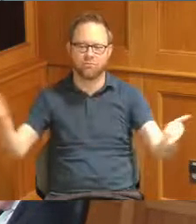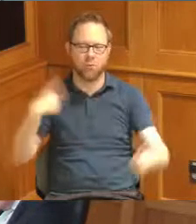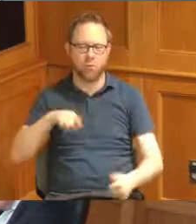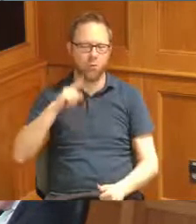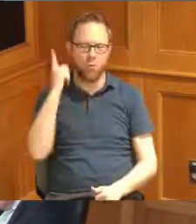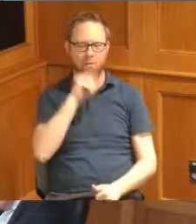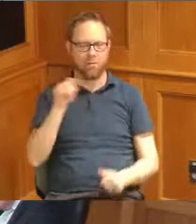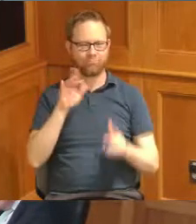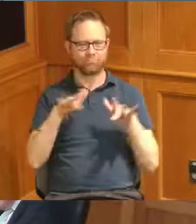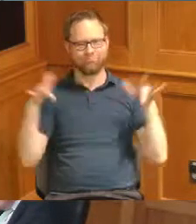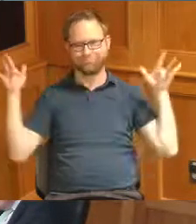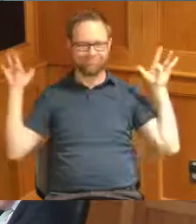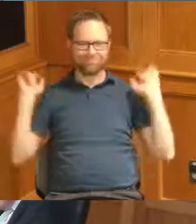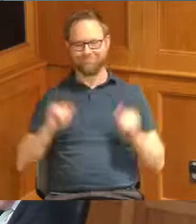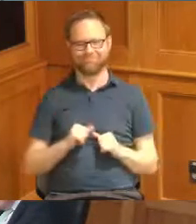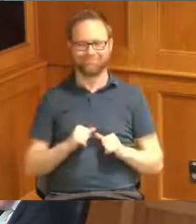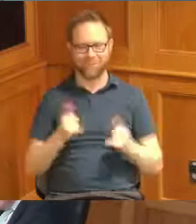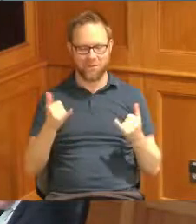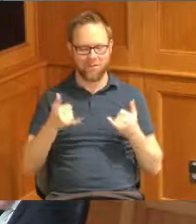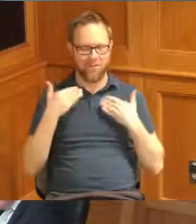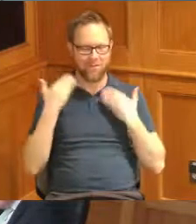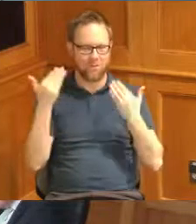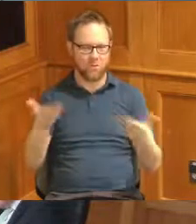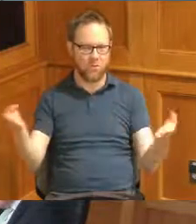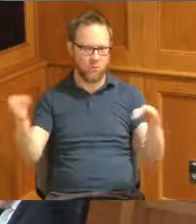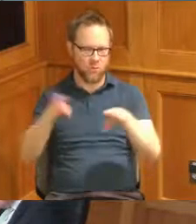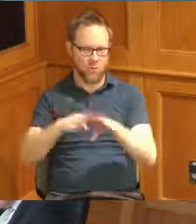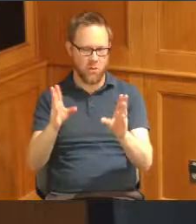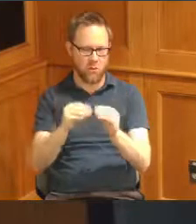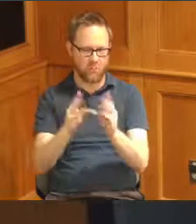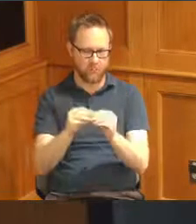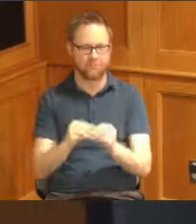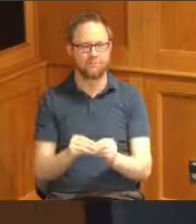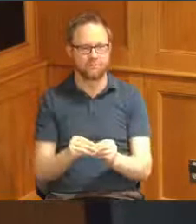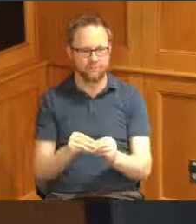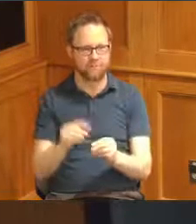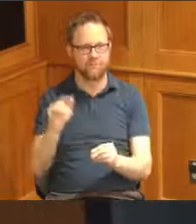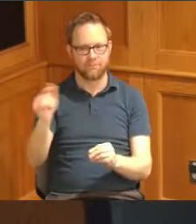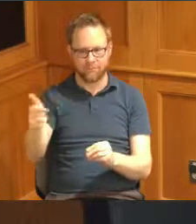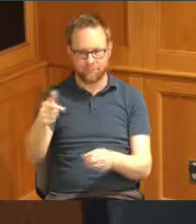I'll make a motion to close the public hearing second Commissioner Reece yes Commissioner